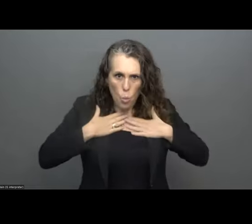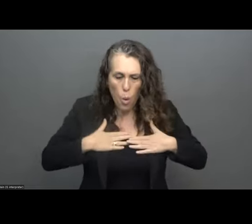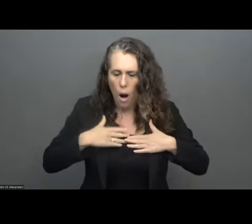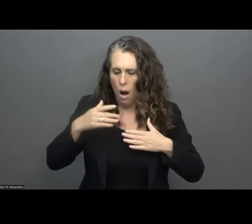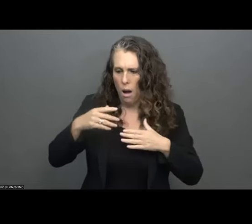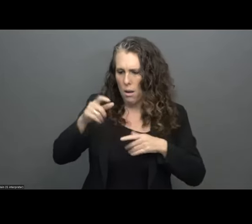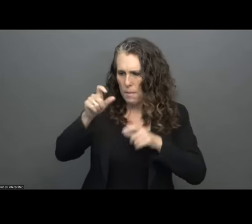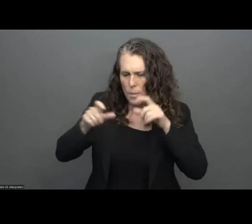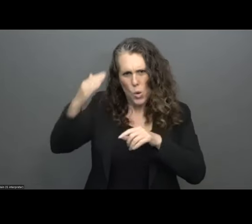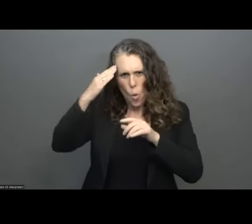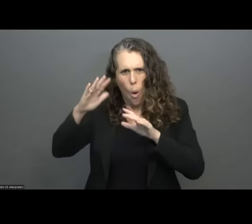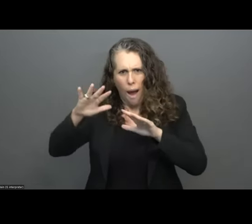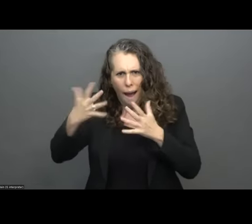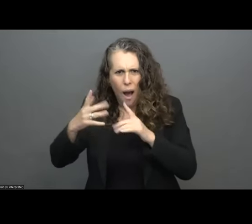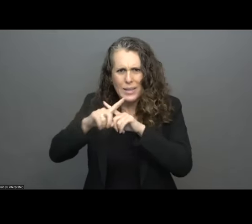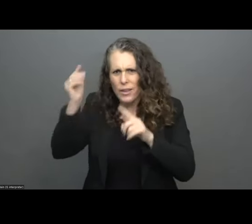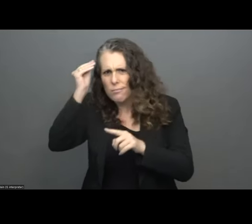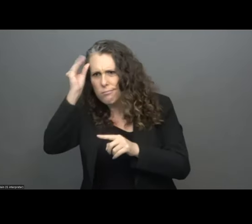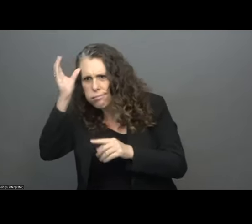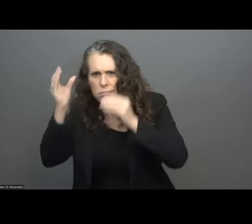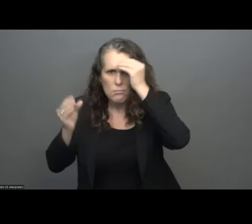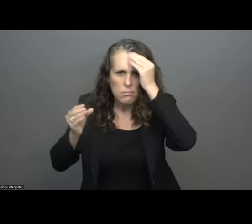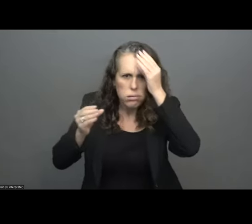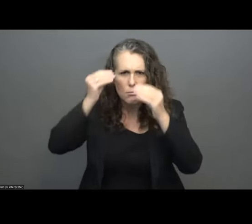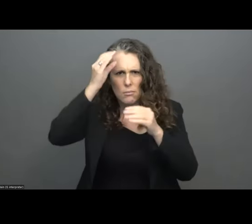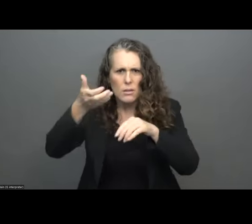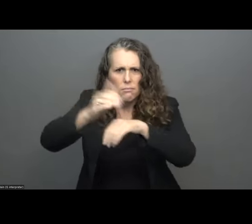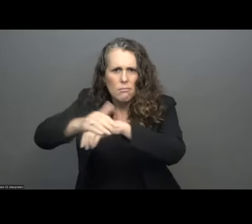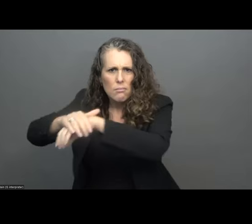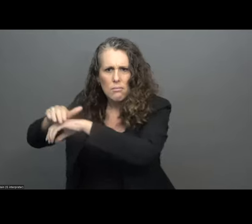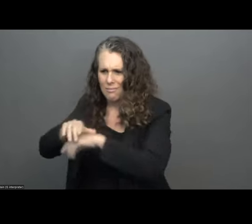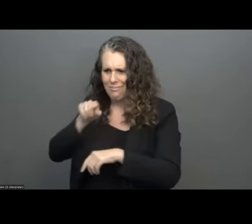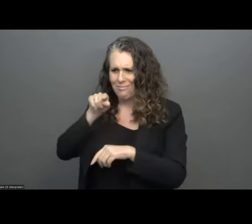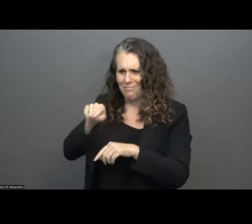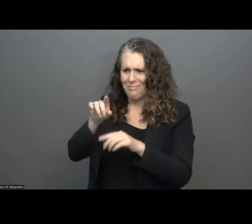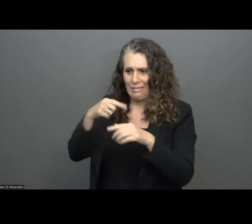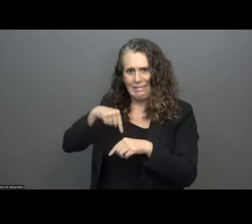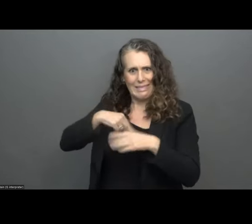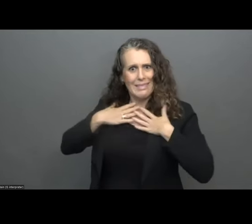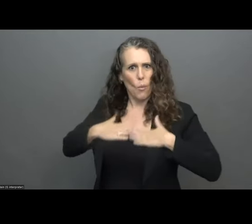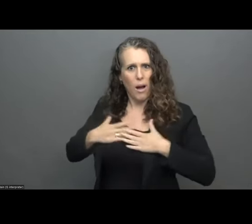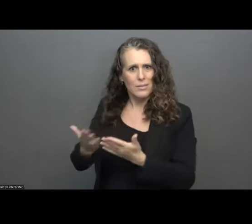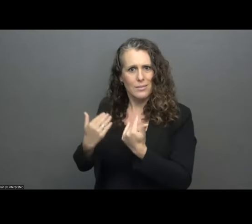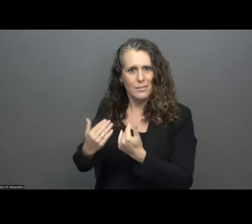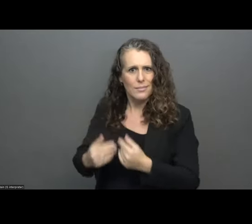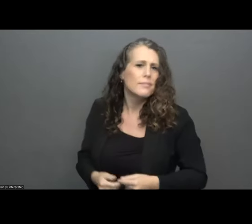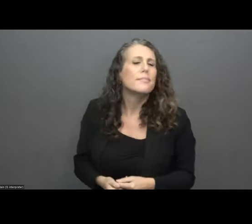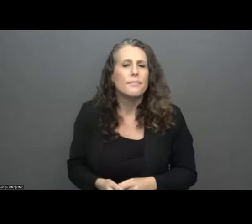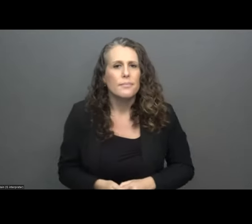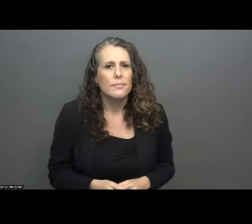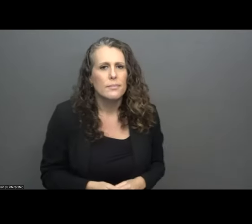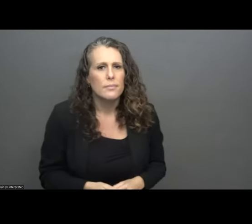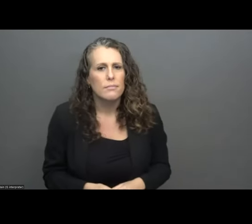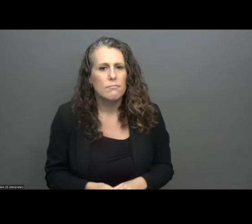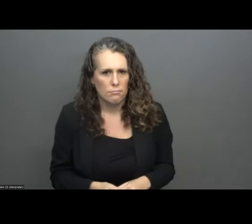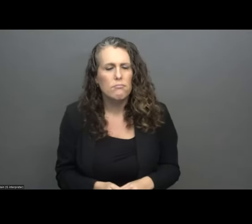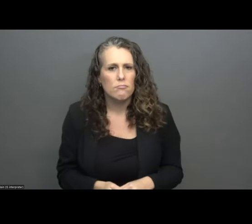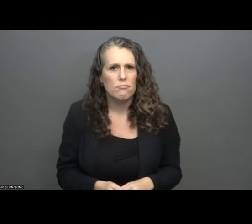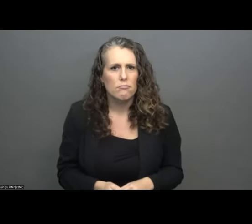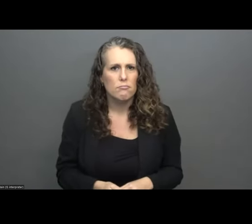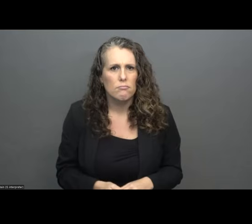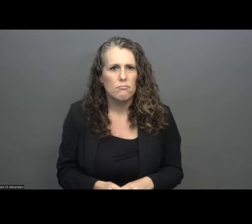on people and knowledge, we require good skills. 09:50:02 And we recognize that we can find